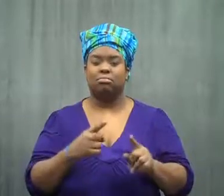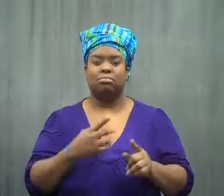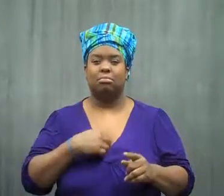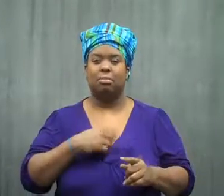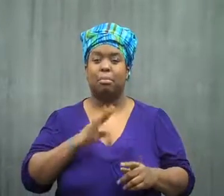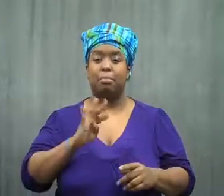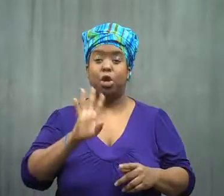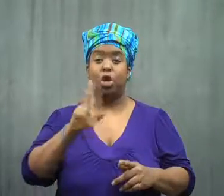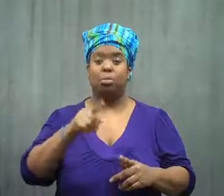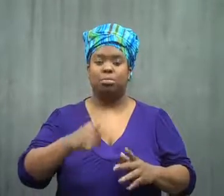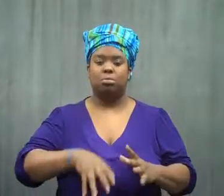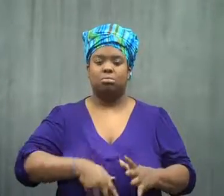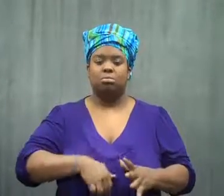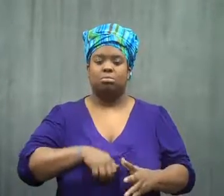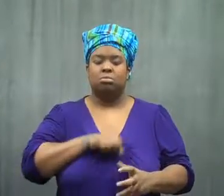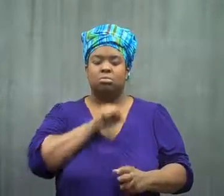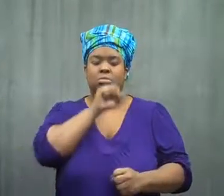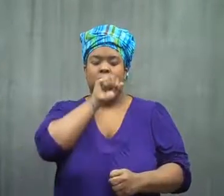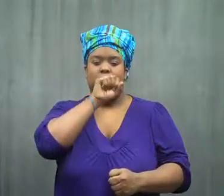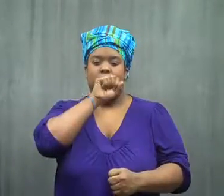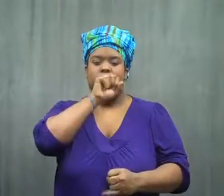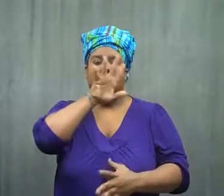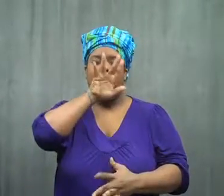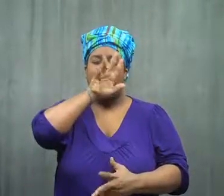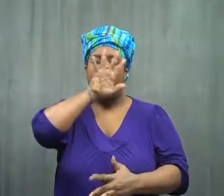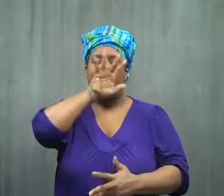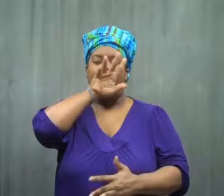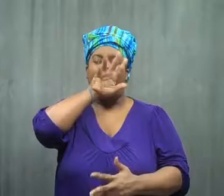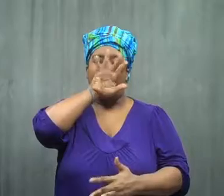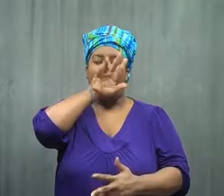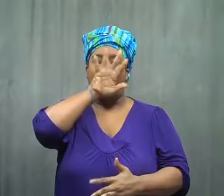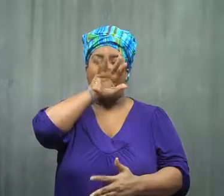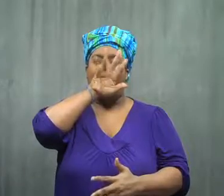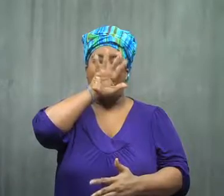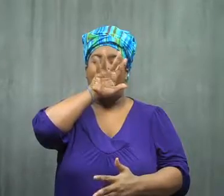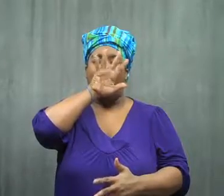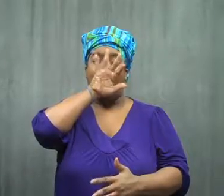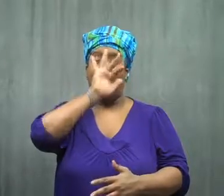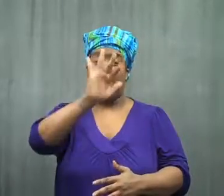This big old burp worked its way up and came flying out my mouth.